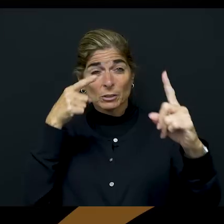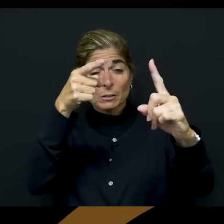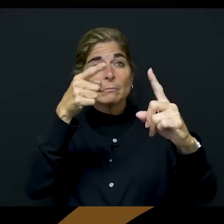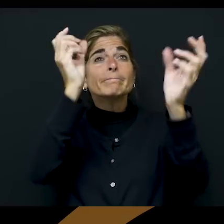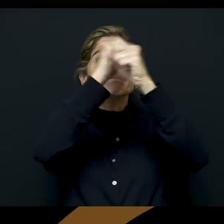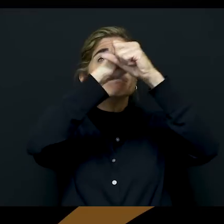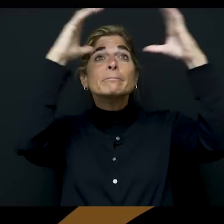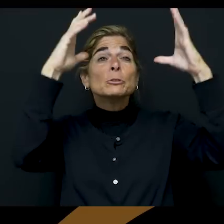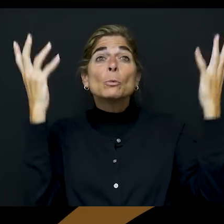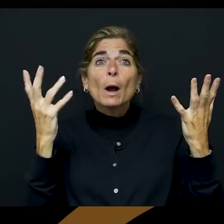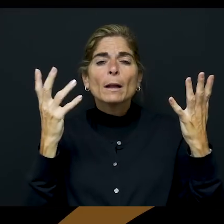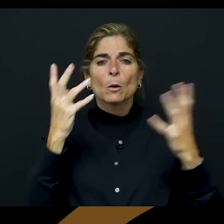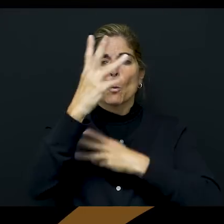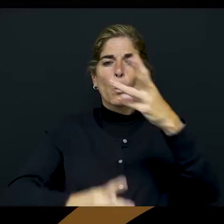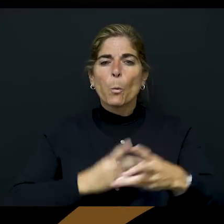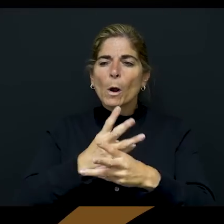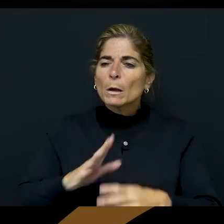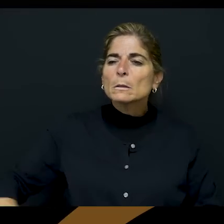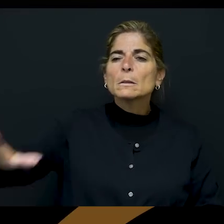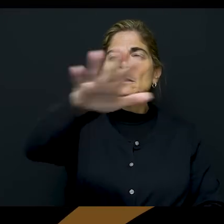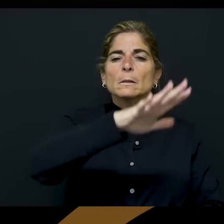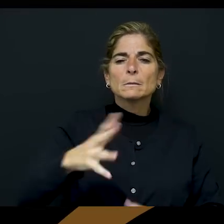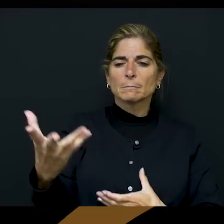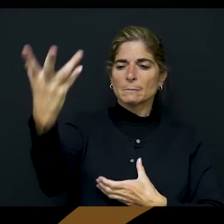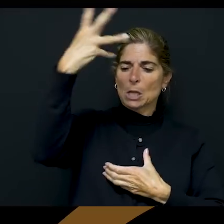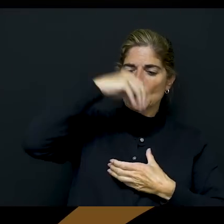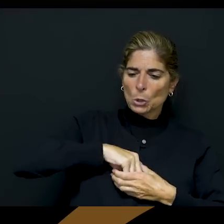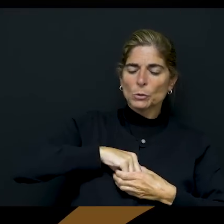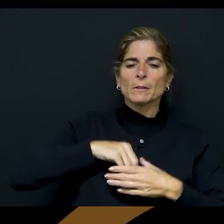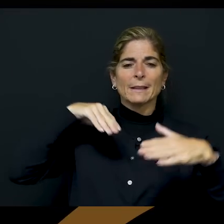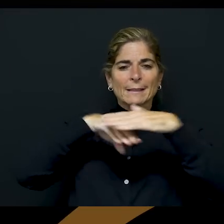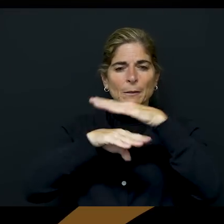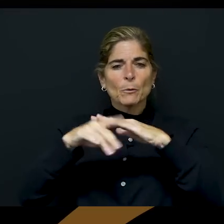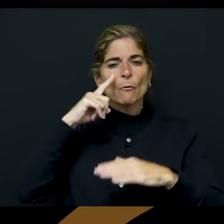I envision a world, one that is more accessible and inclusive for everyone.